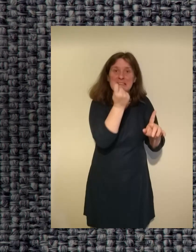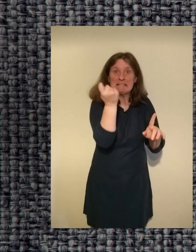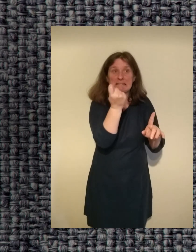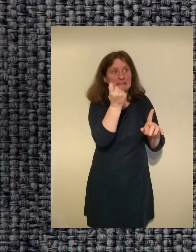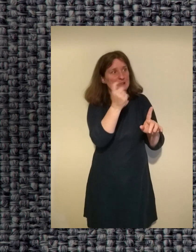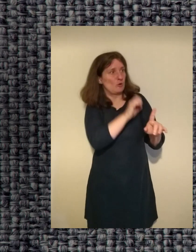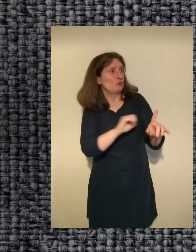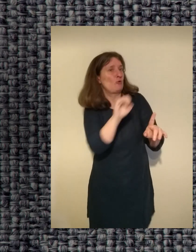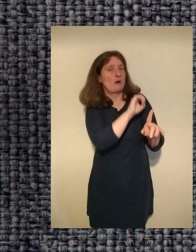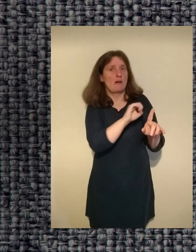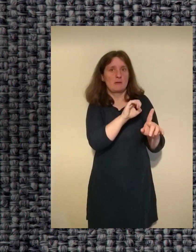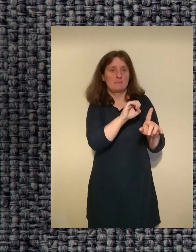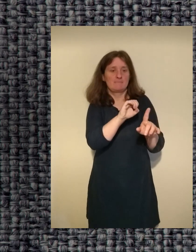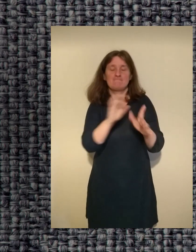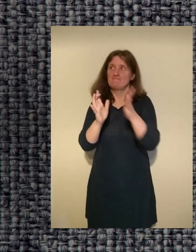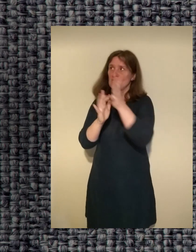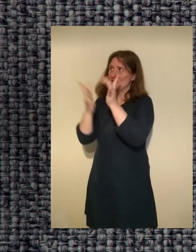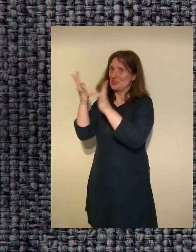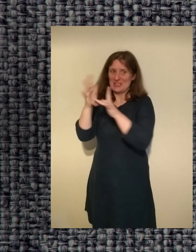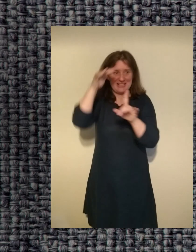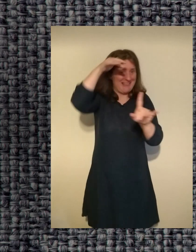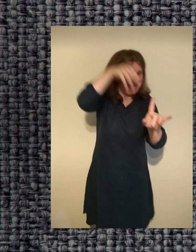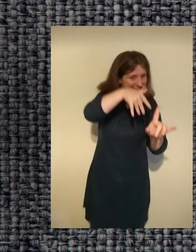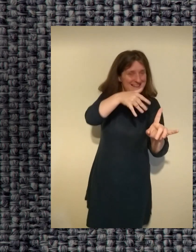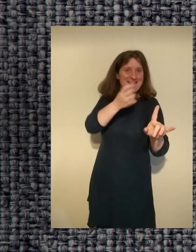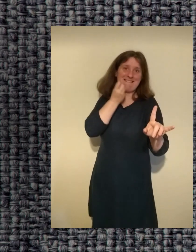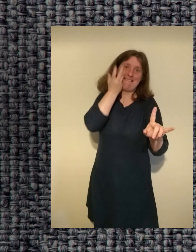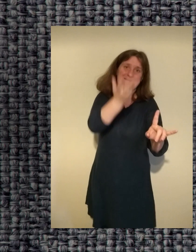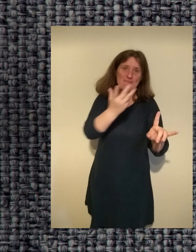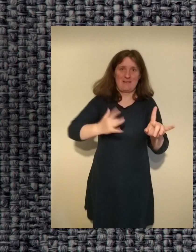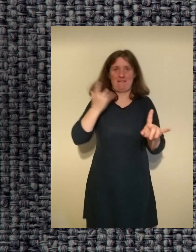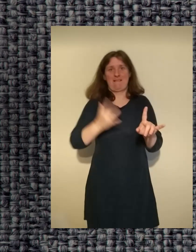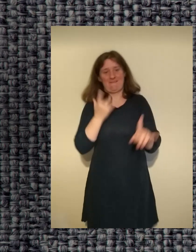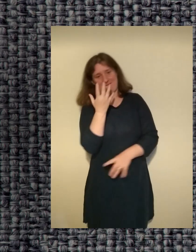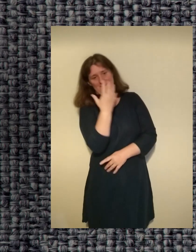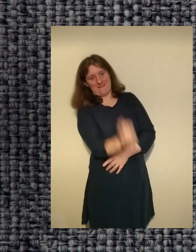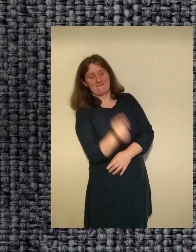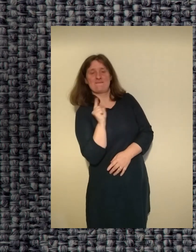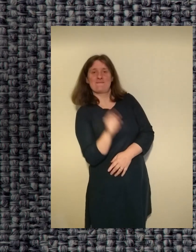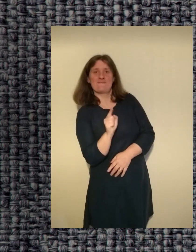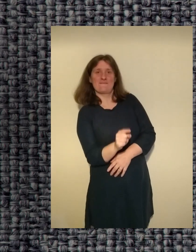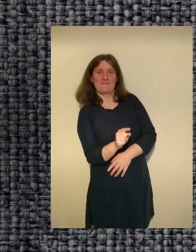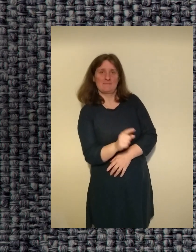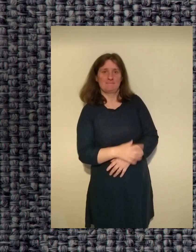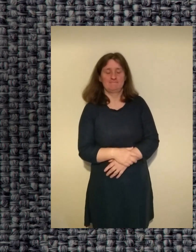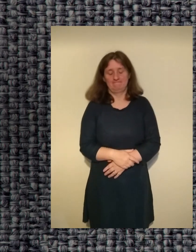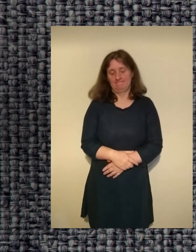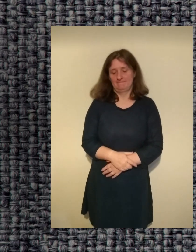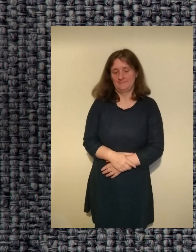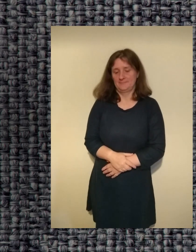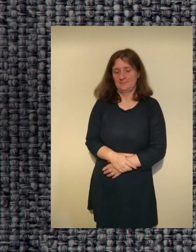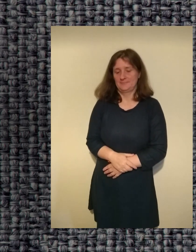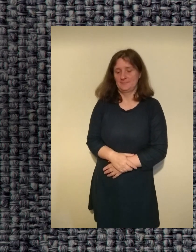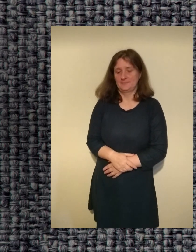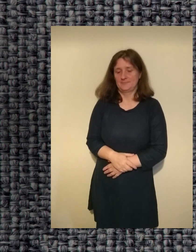Christ is present in the everyday. Let us pray